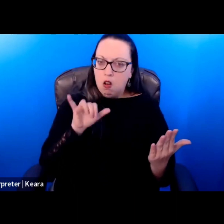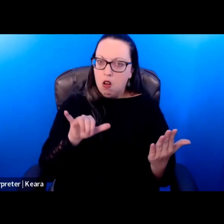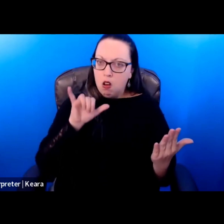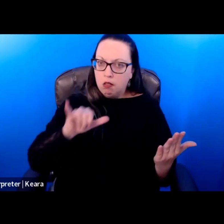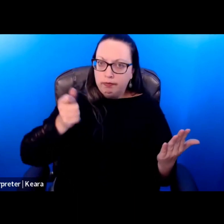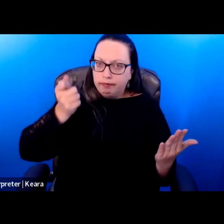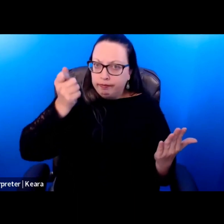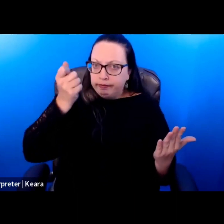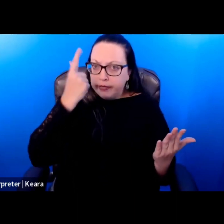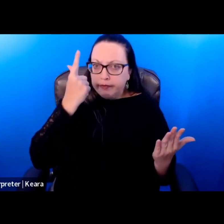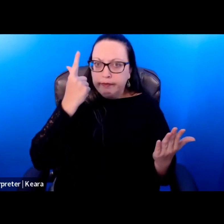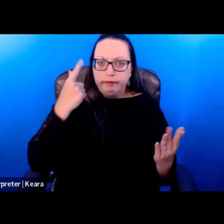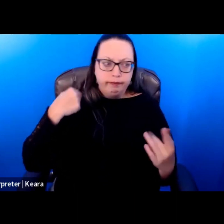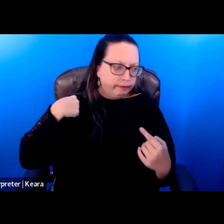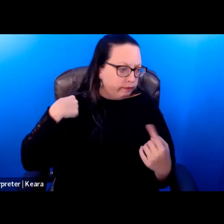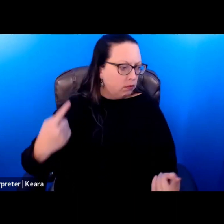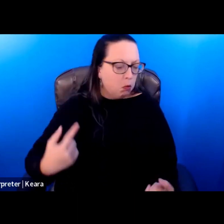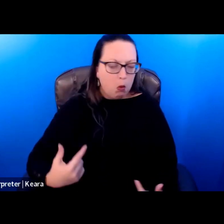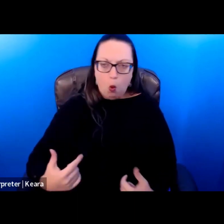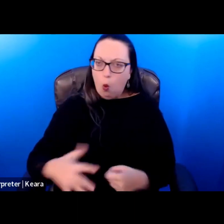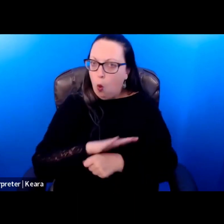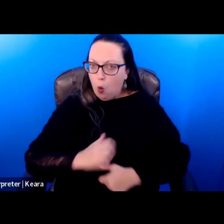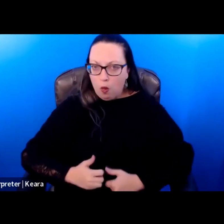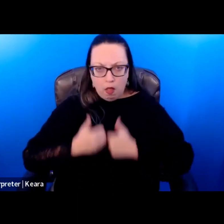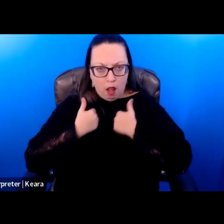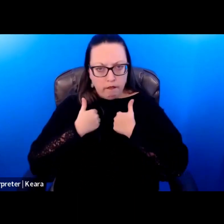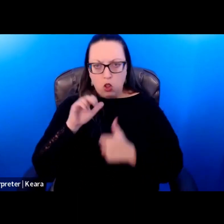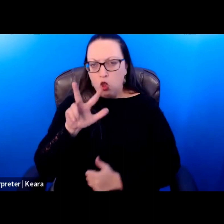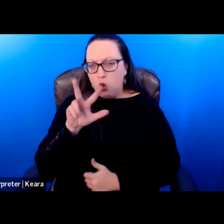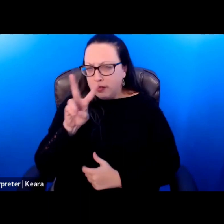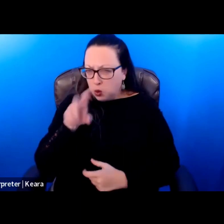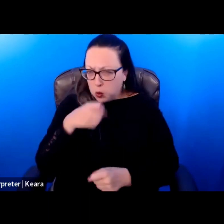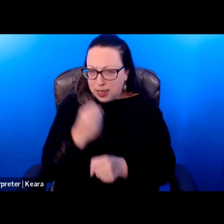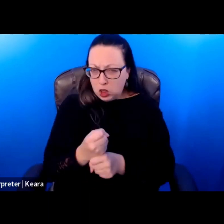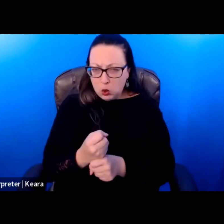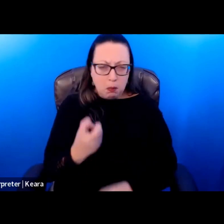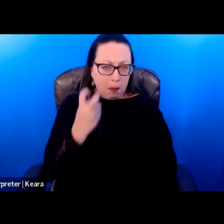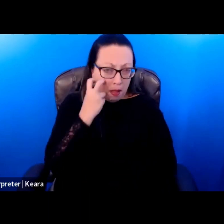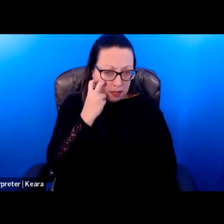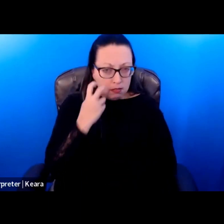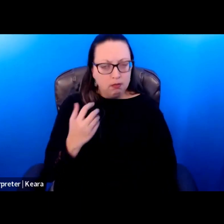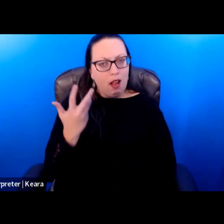entire life as a blind person, which has been nearly 32 years, I had a traumatic brain injury.